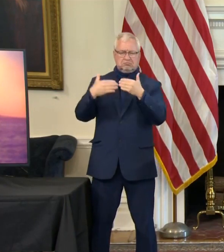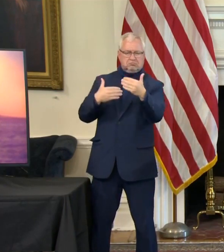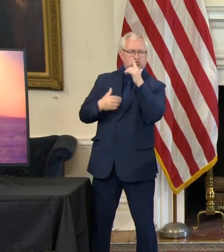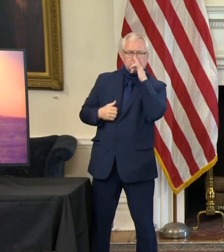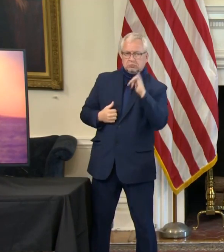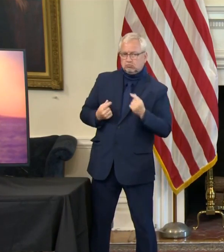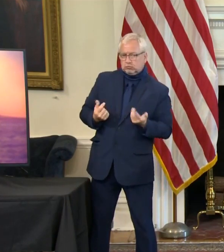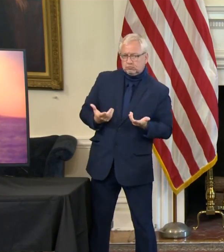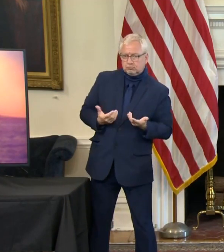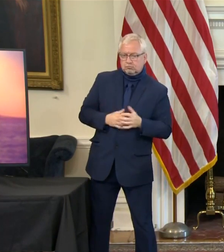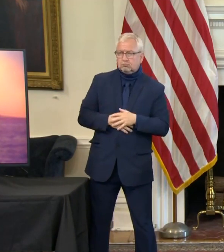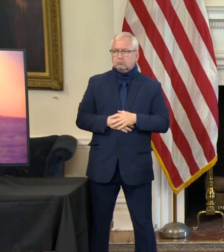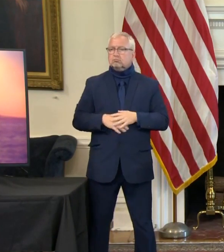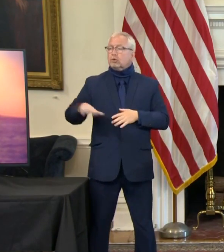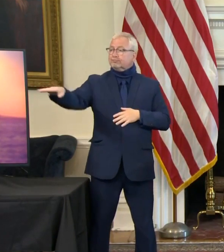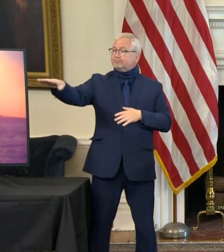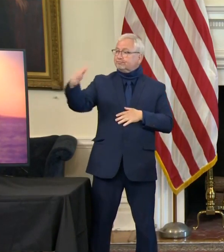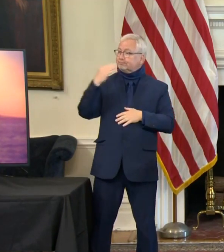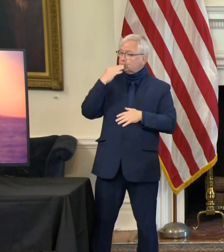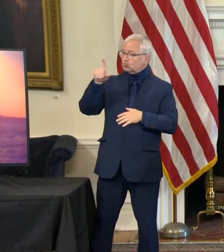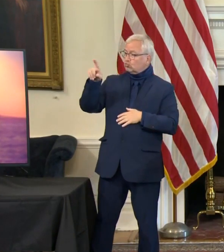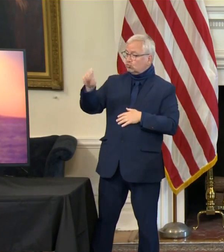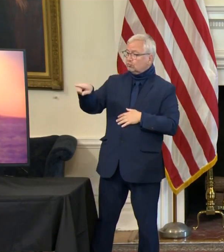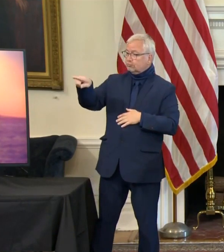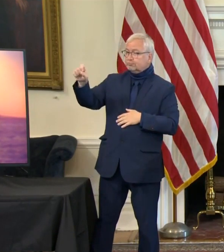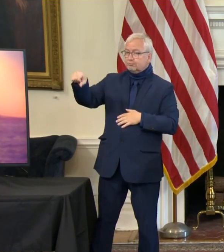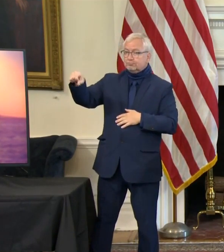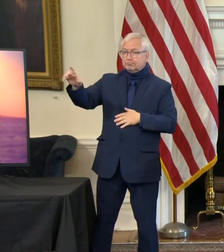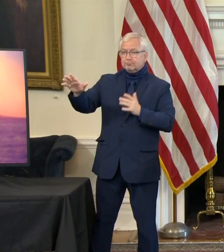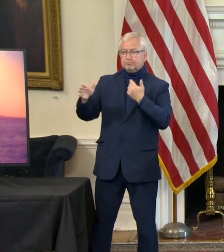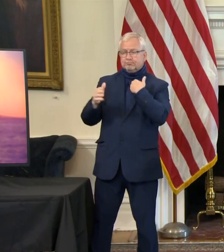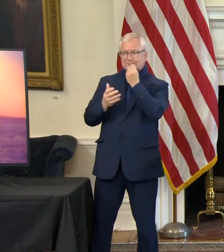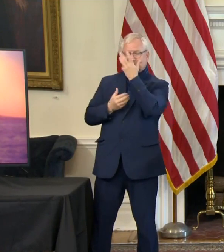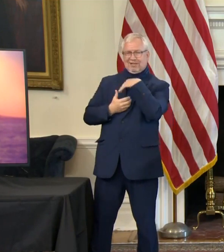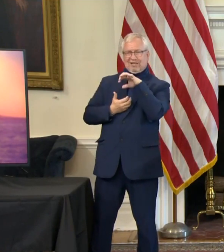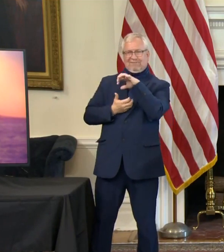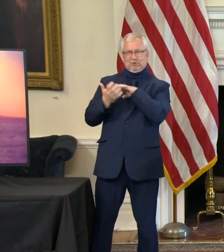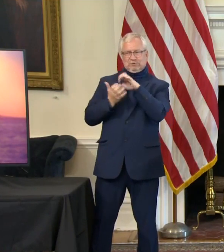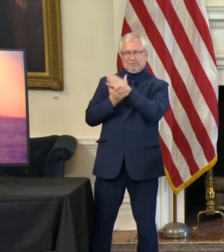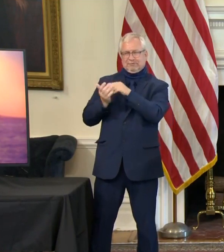CAN YOU GIVE US A DATE WHEN THAT MET HAPPEN -- WHEN THAT MIGHT HAPPEN?